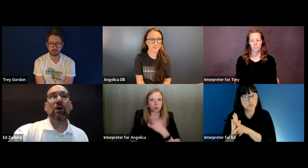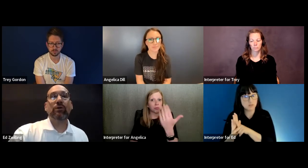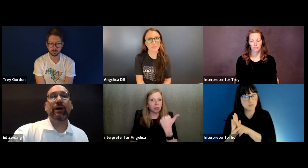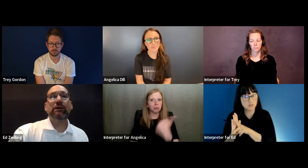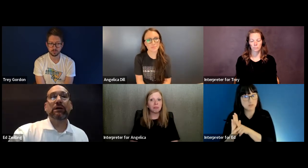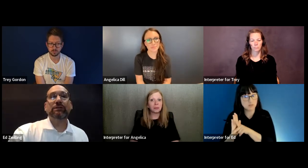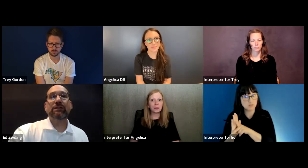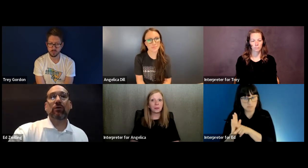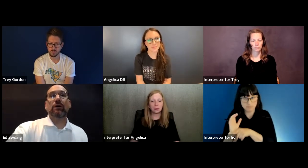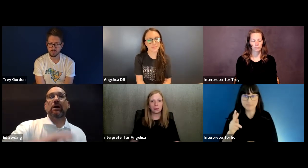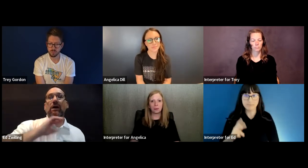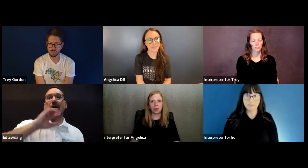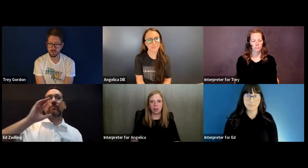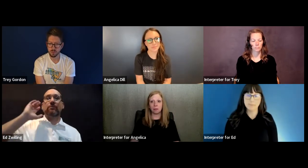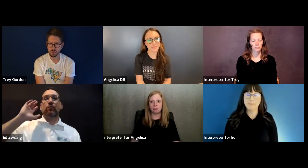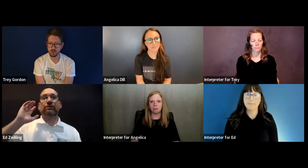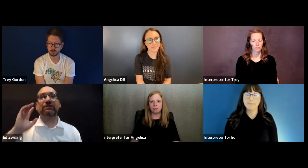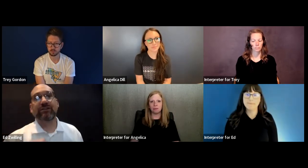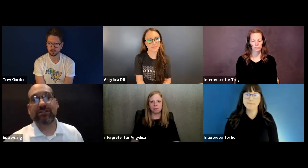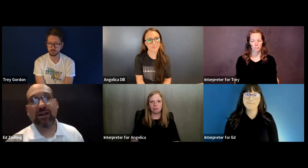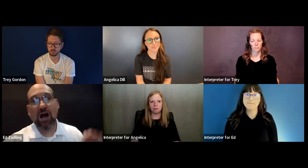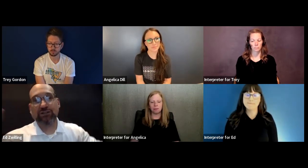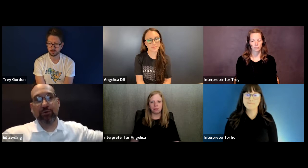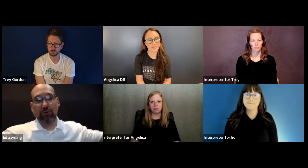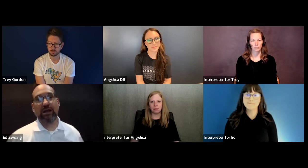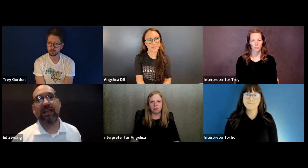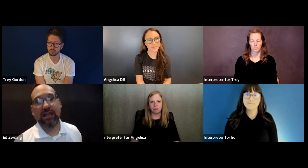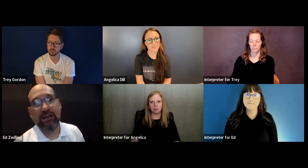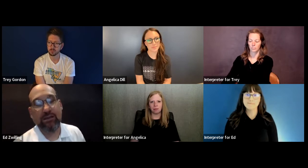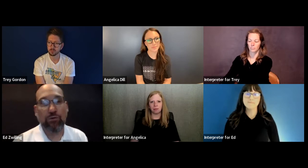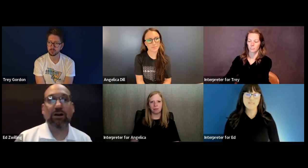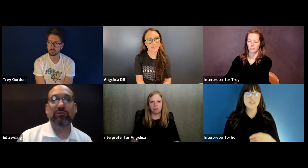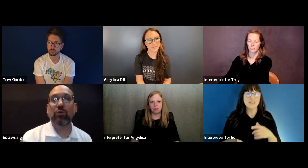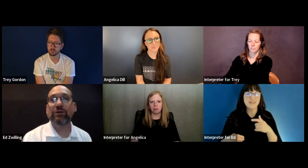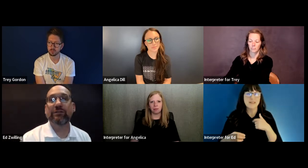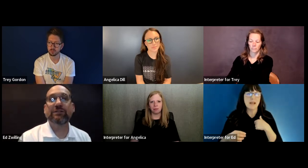okay so um we're just going to say hospital i can't name who the hospital was in this